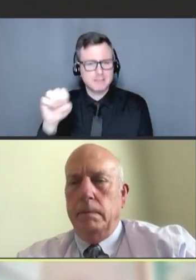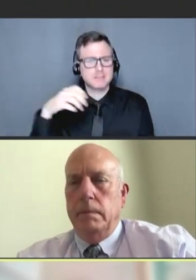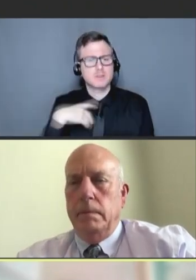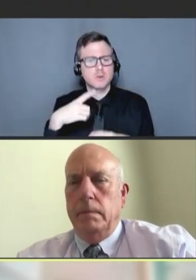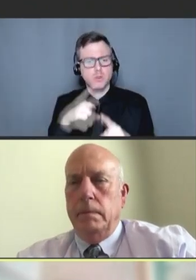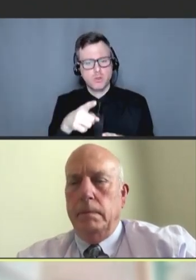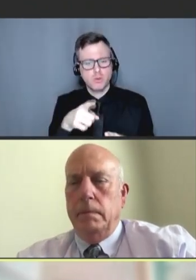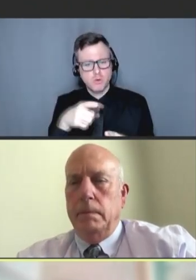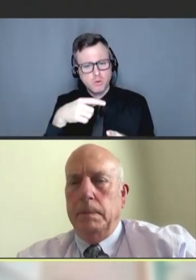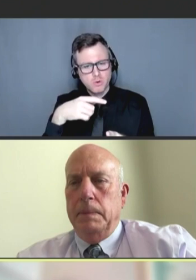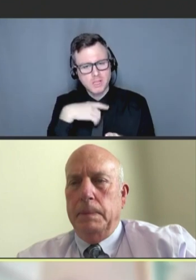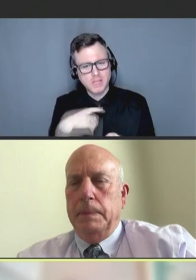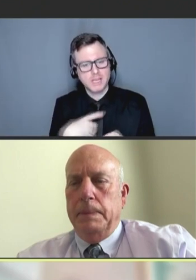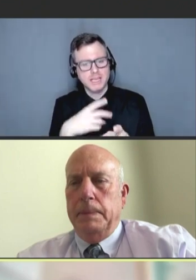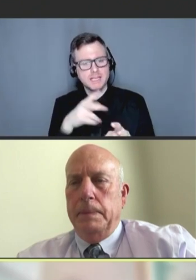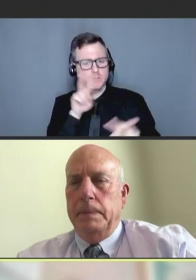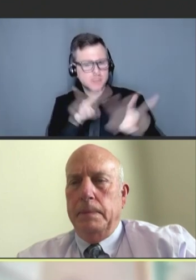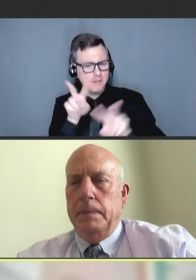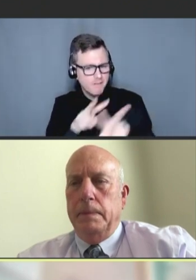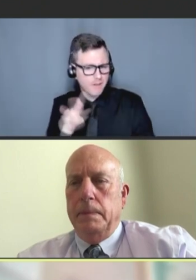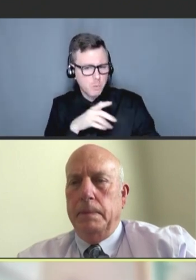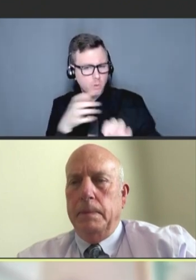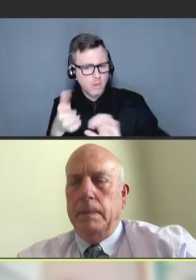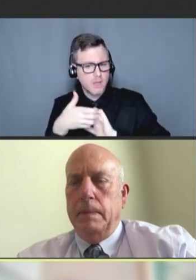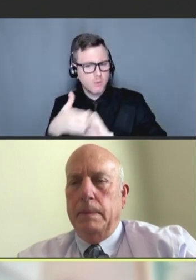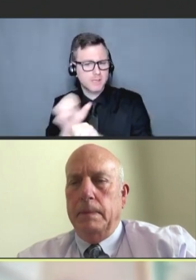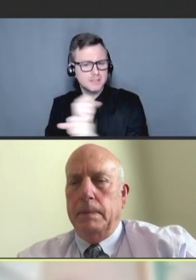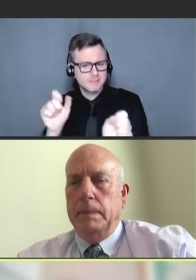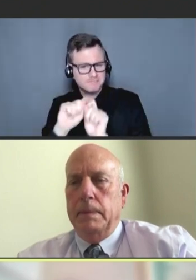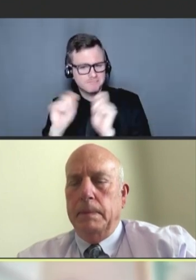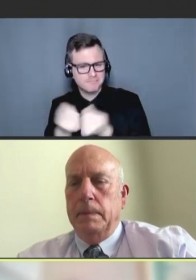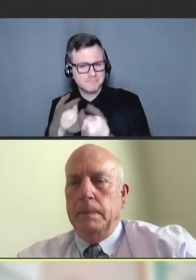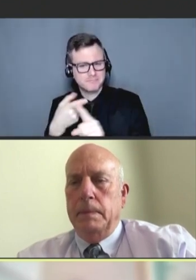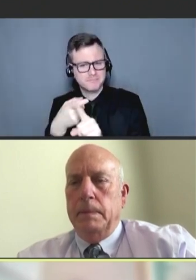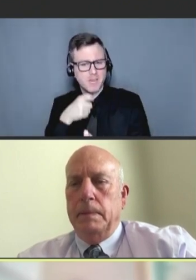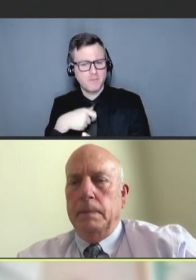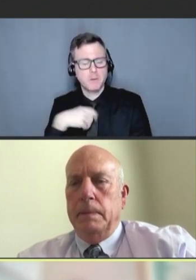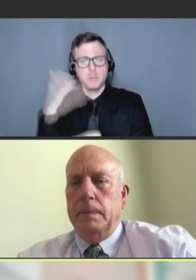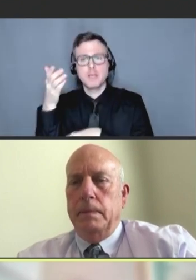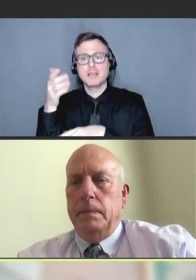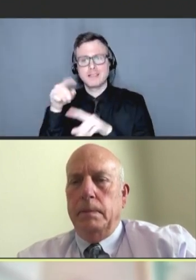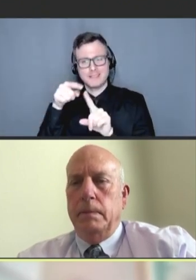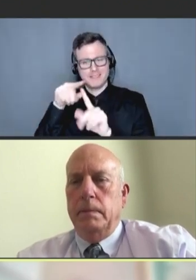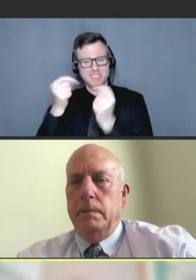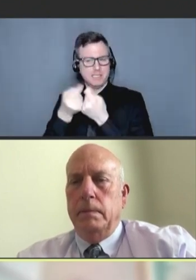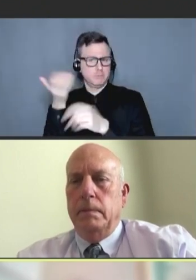VA collaborates closely with the safety team from -- that presented today.